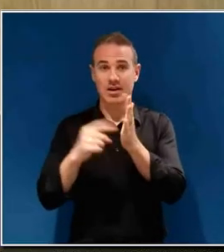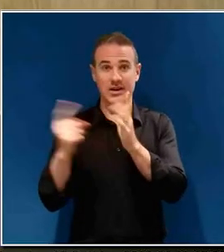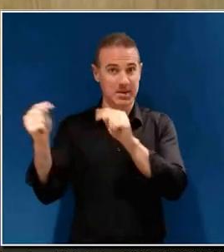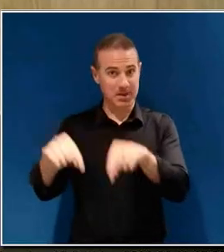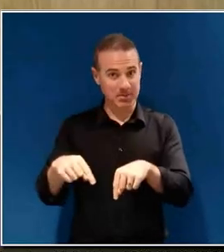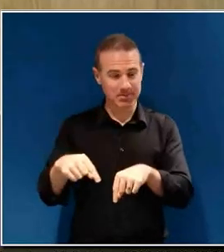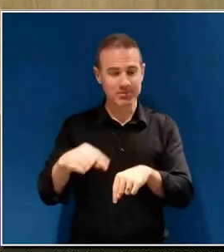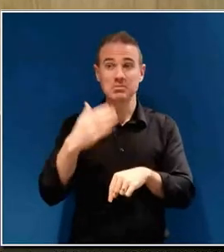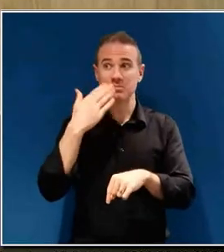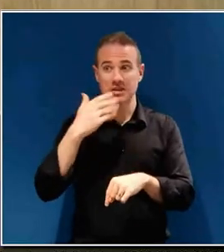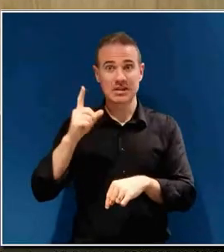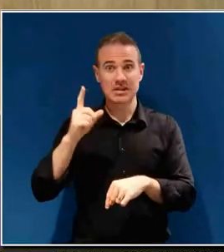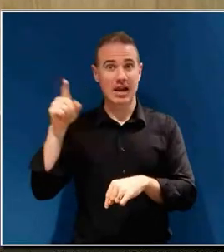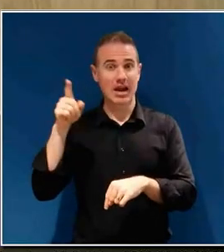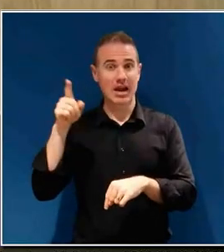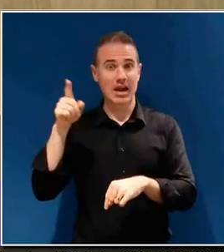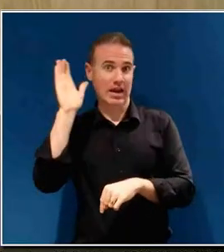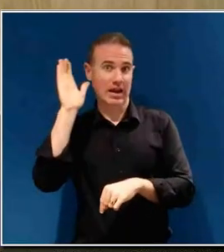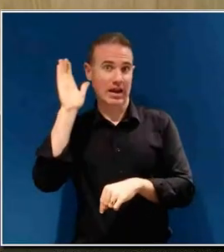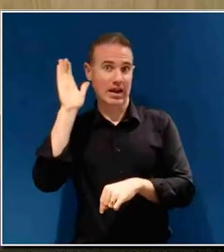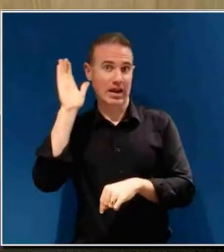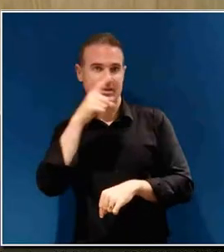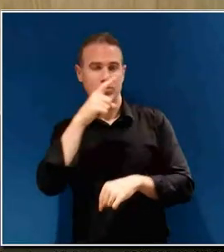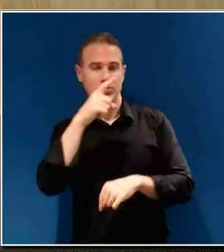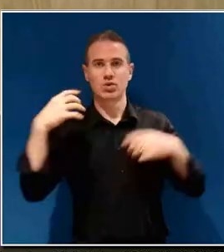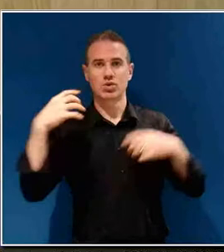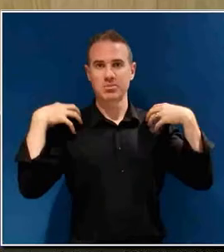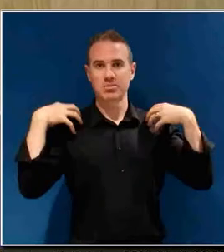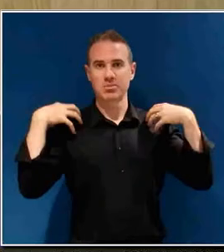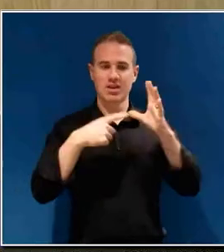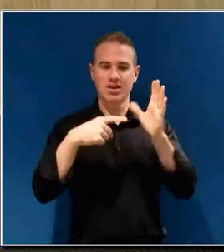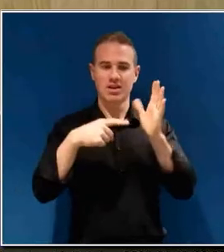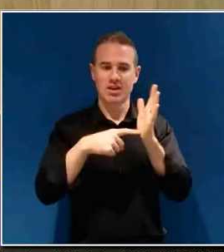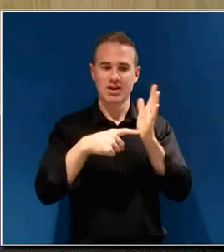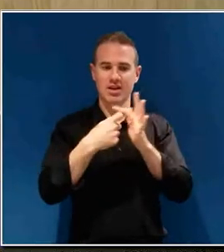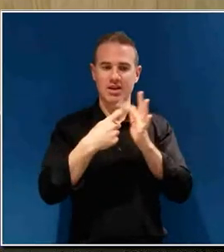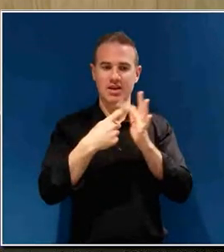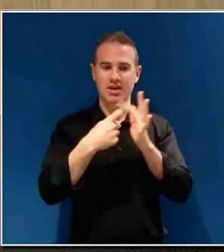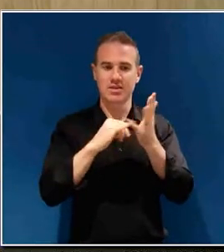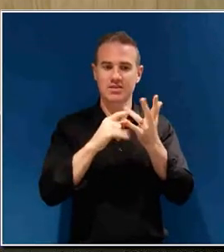associate who will administer the affirmation to you. Thank you very much.